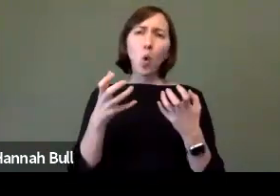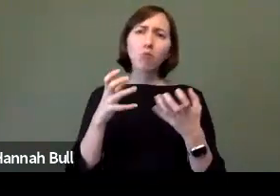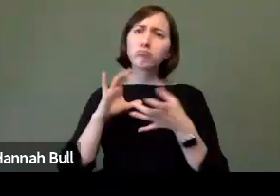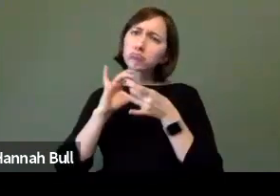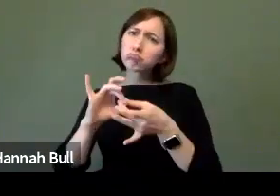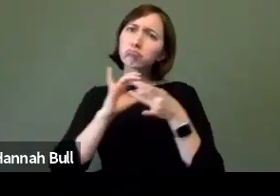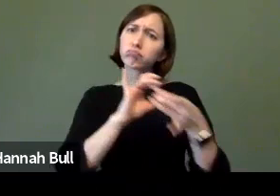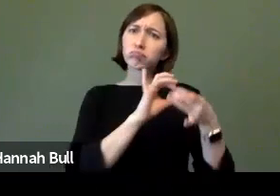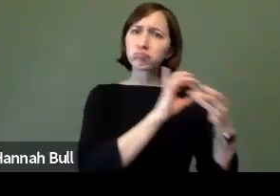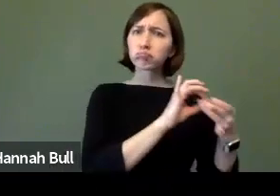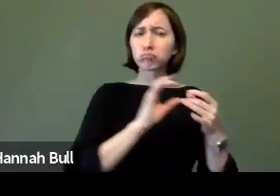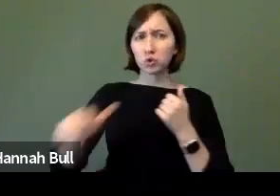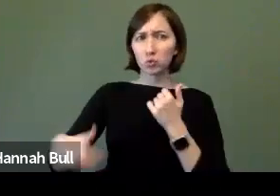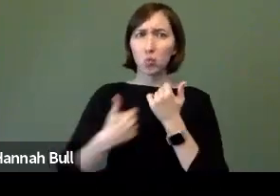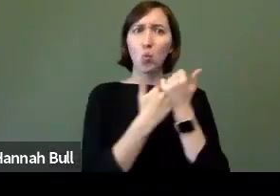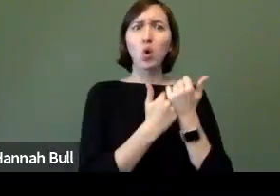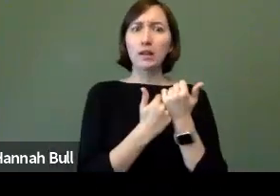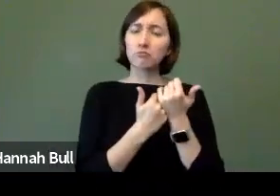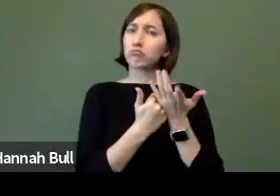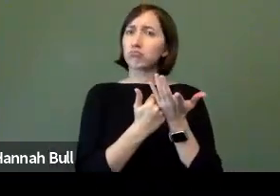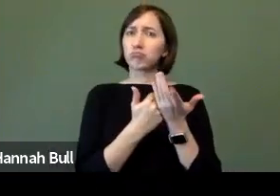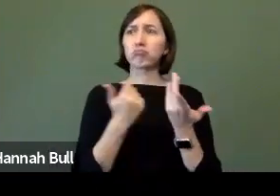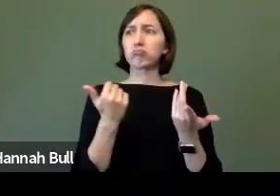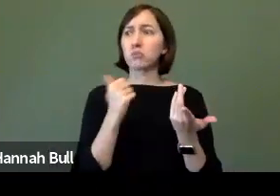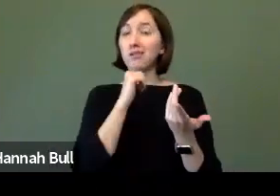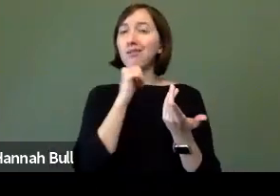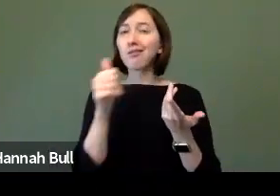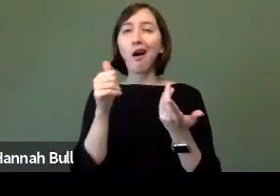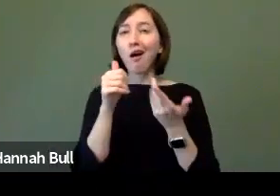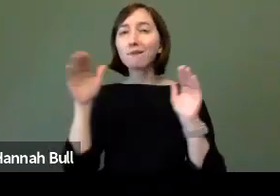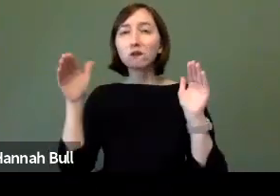in a way that doesn't incorporate cure modalities.